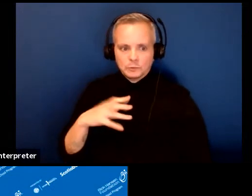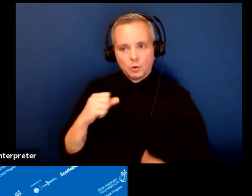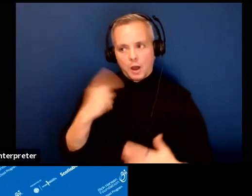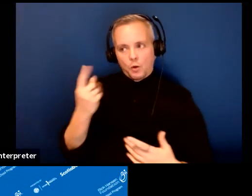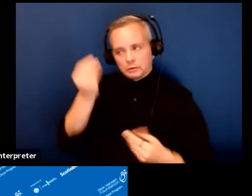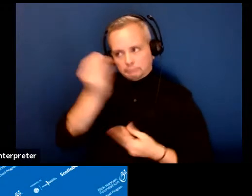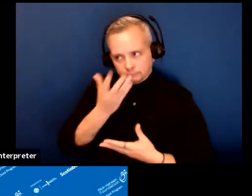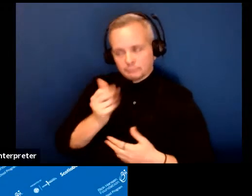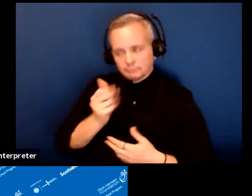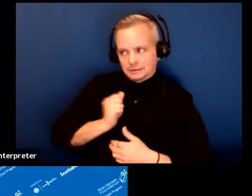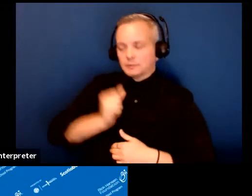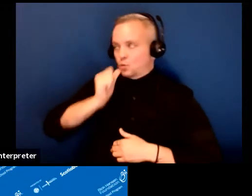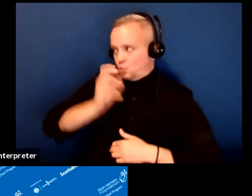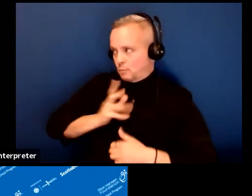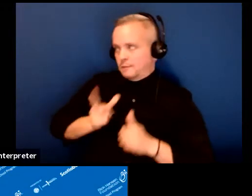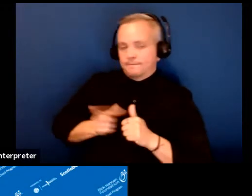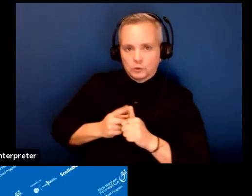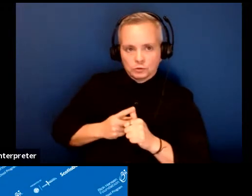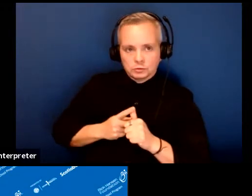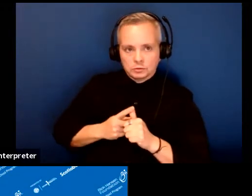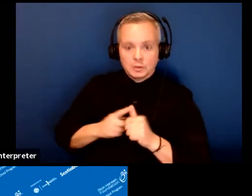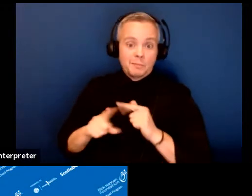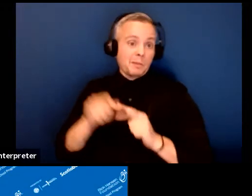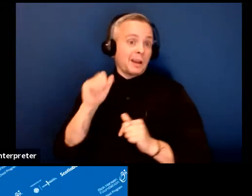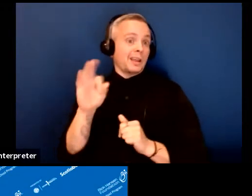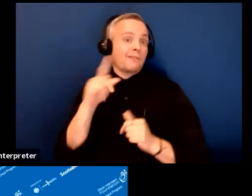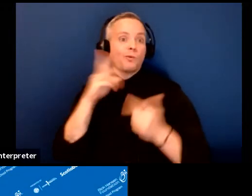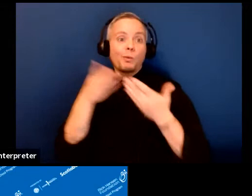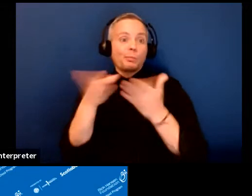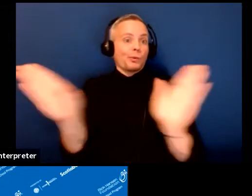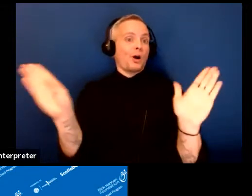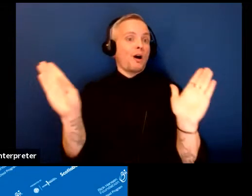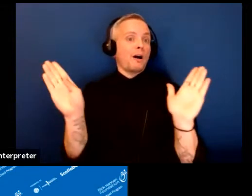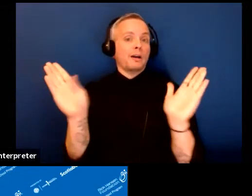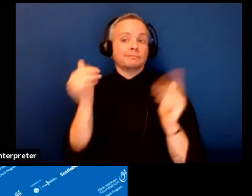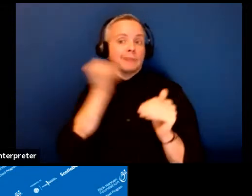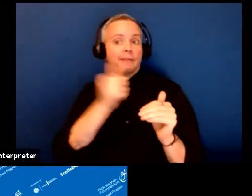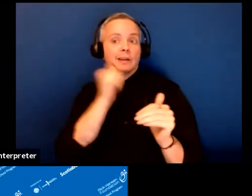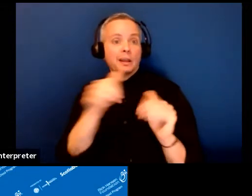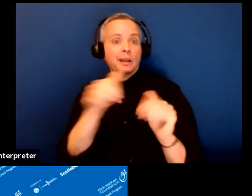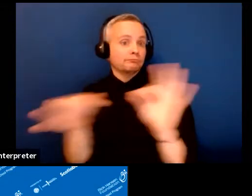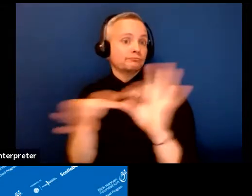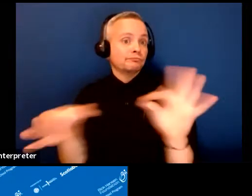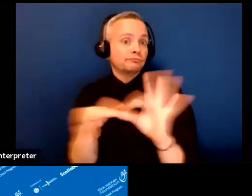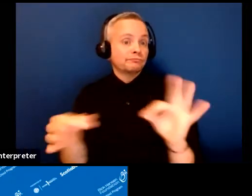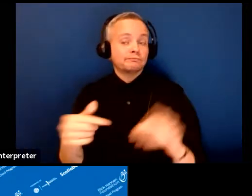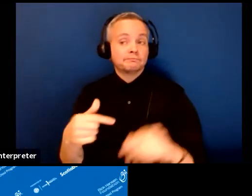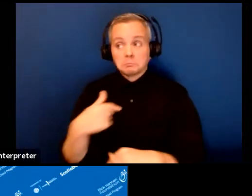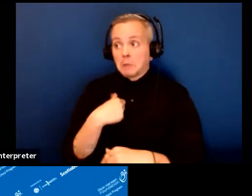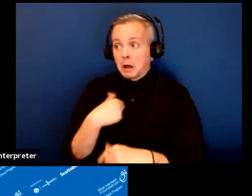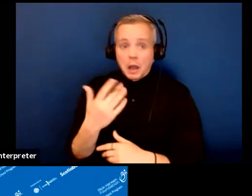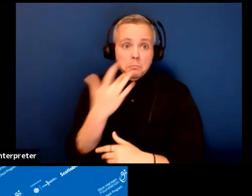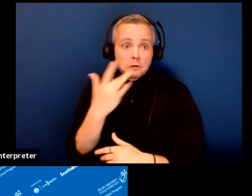BUT IF YOU'RE SAYING, LIKE, IN THE BROAD TERM, I LIKE PEOPLE WITH DISABILITIES. SOME PEOPLE USE PEOPLE WITH